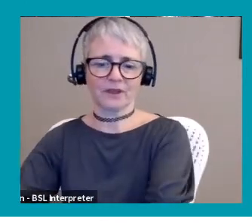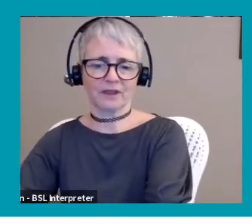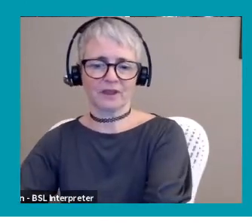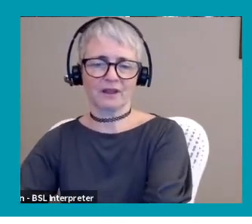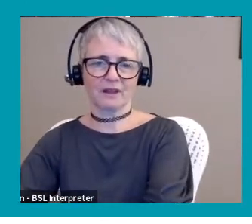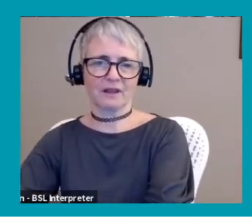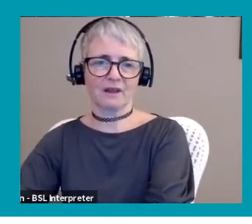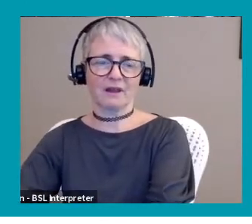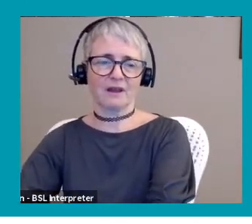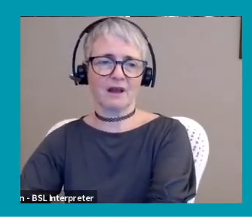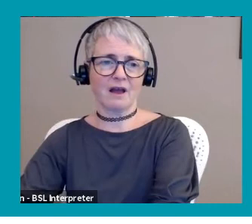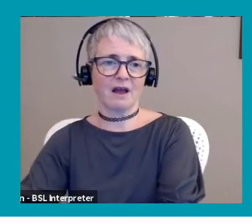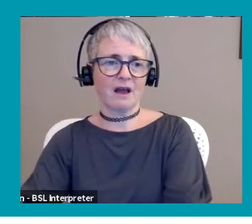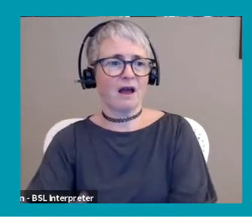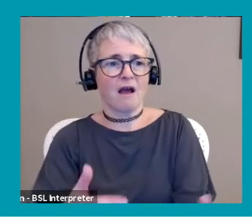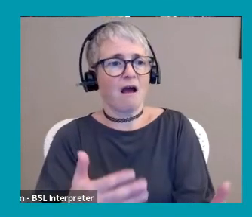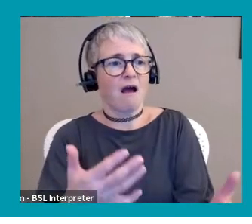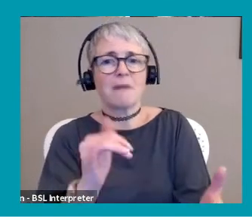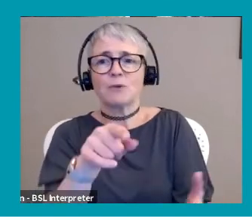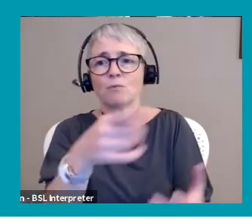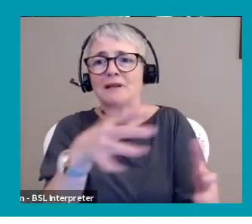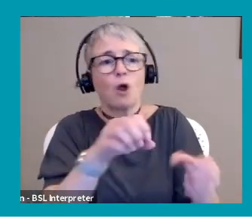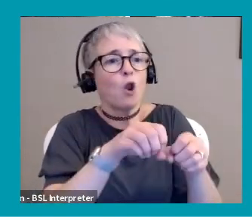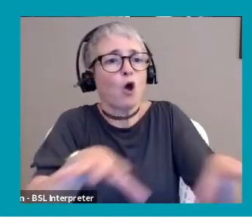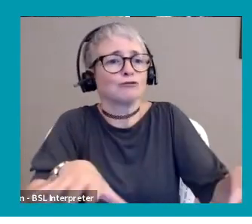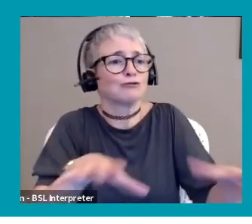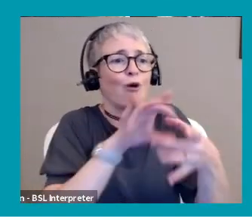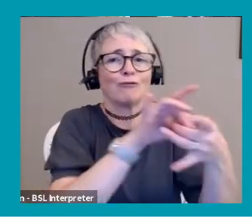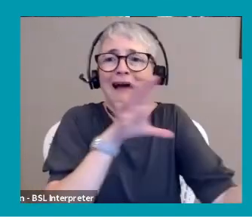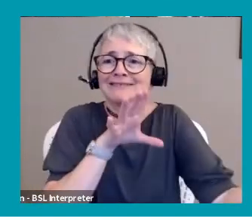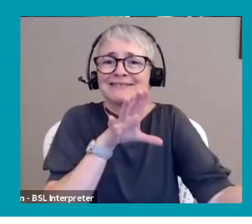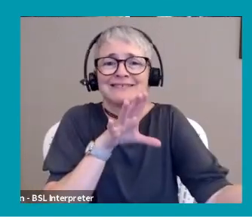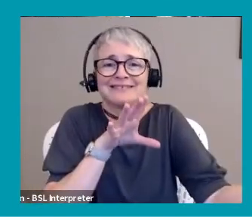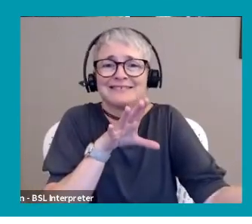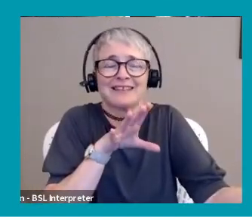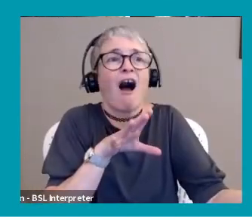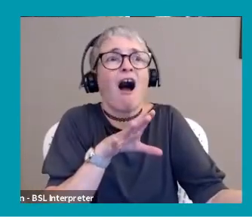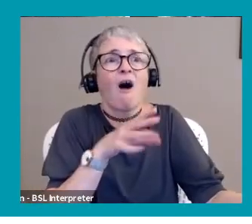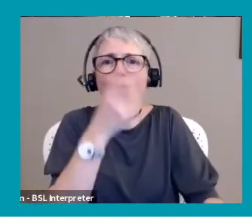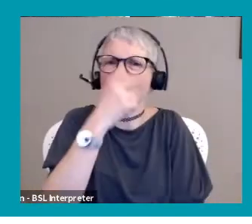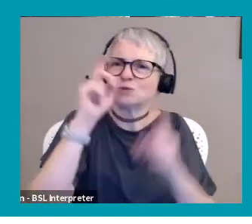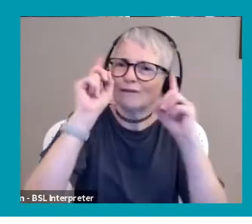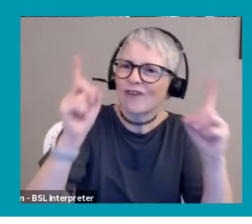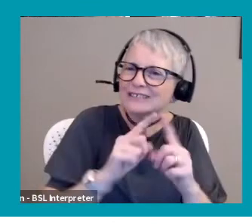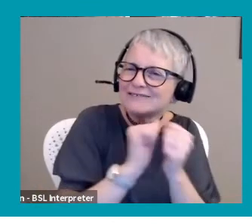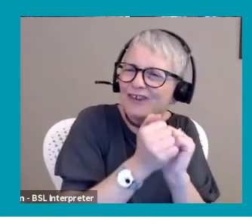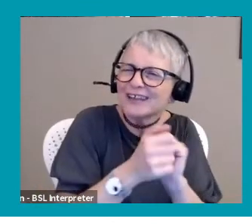university connections or friends that you once got in touch Perhaps it's past work colleagues.